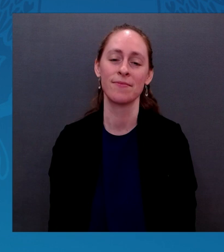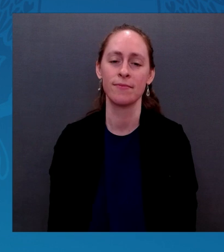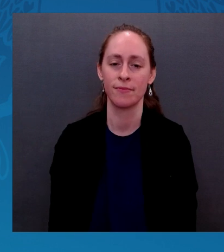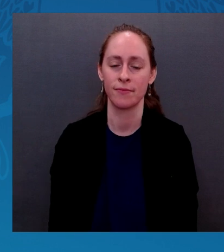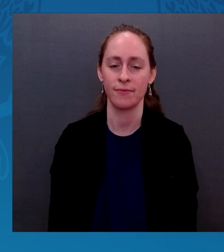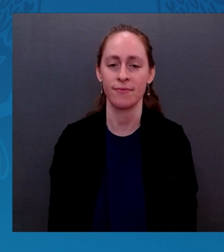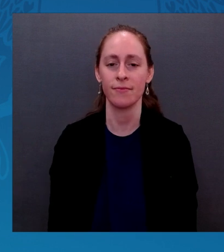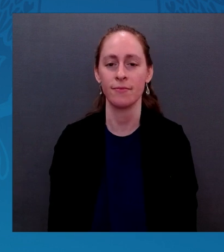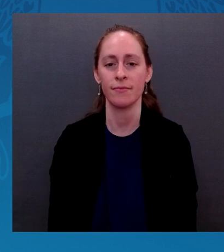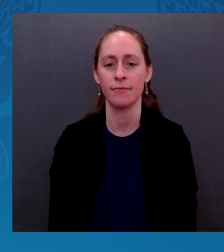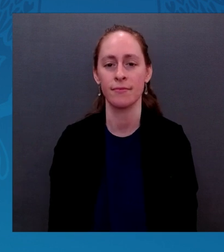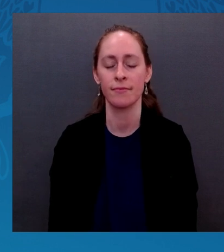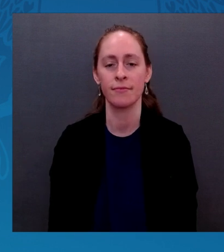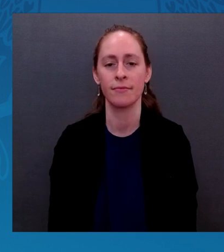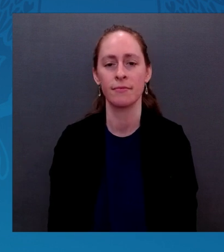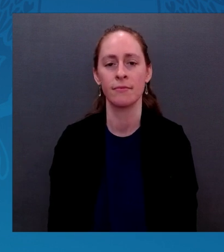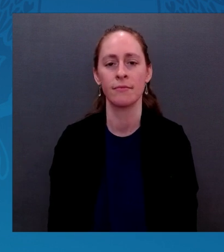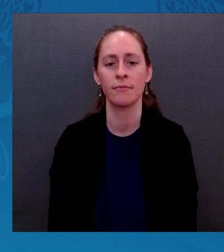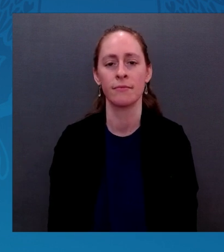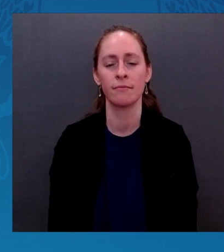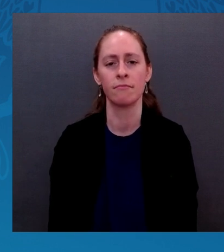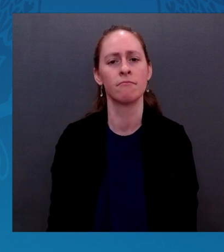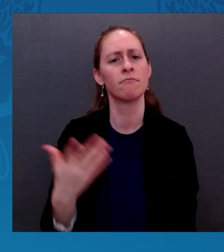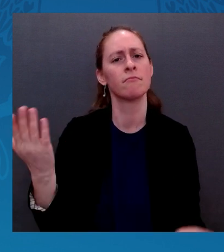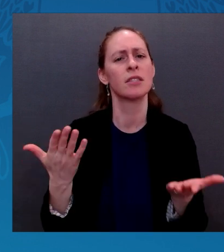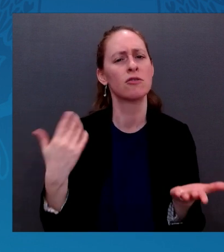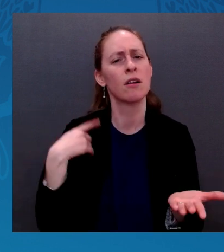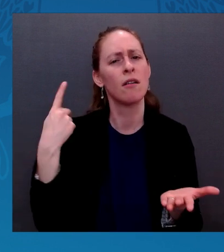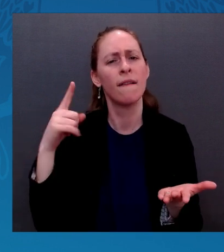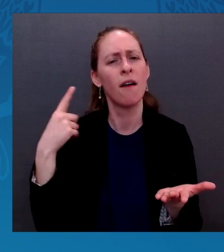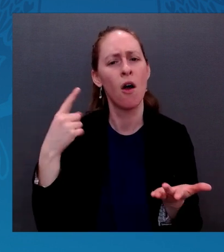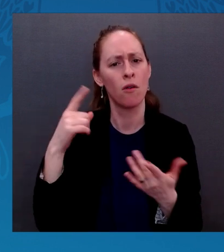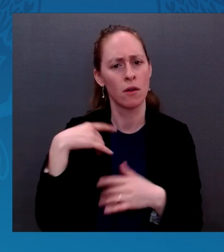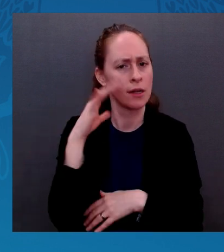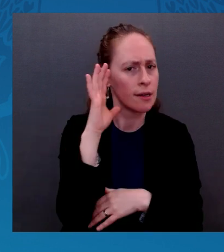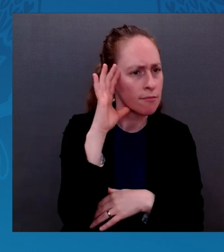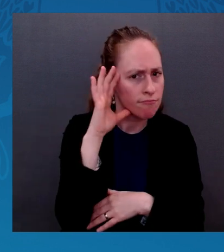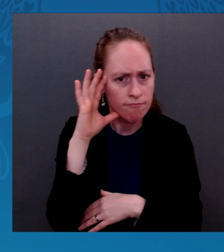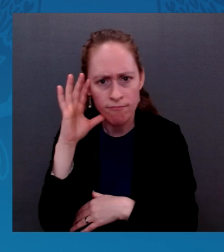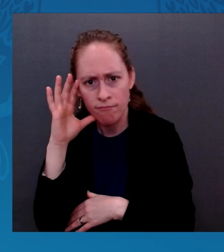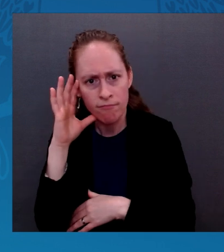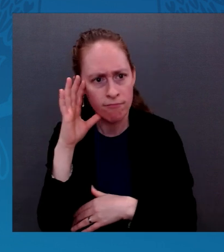whose lives have been directly touched by the city's historic efforts to remove every step,